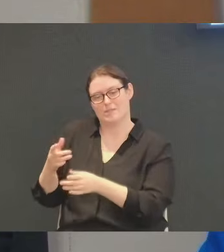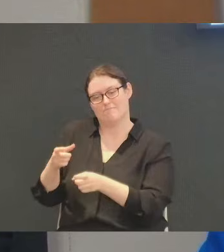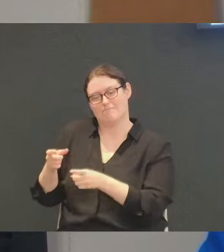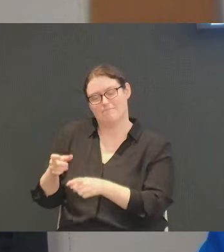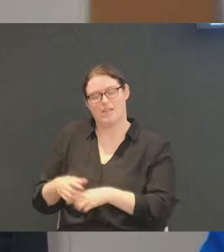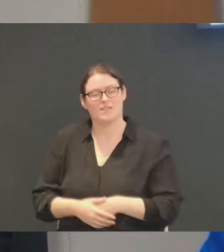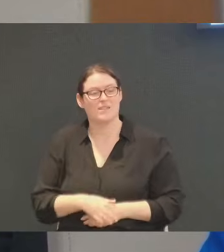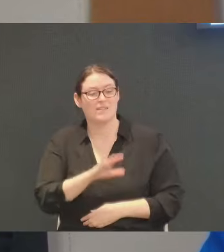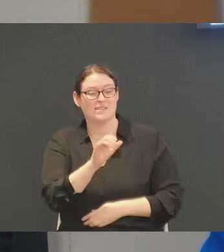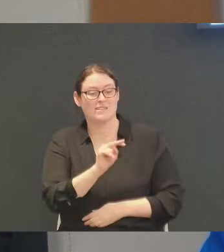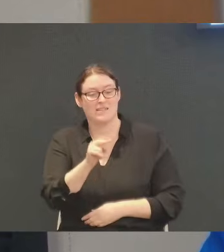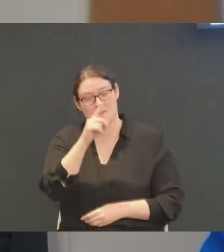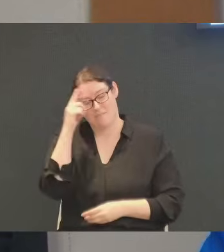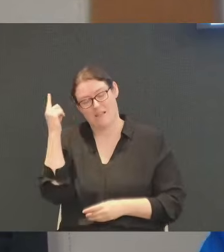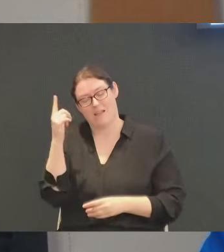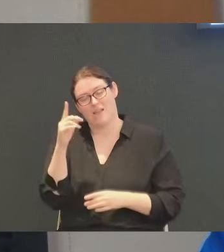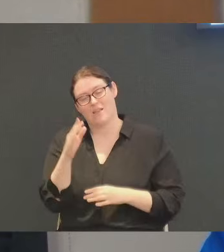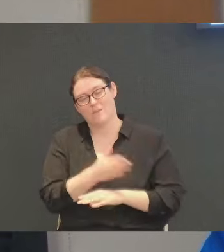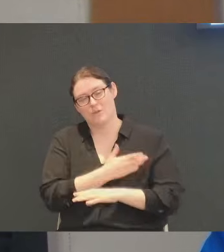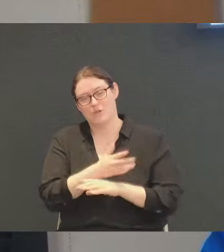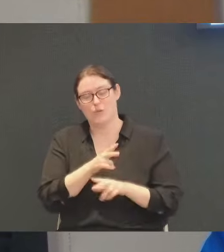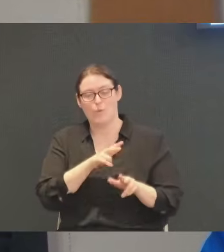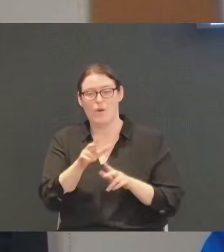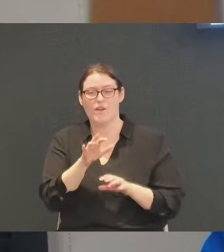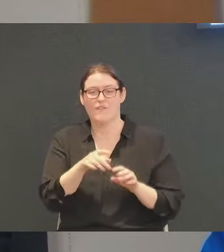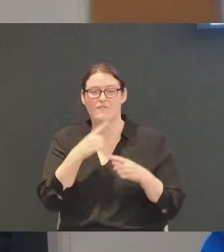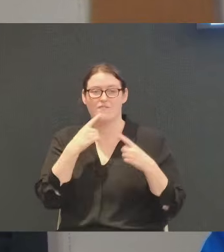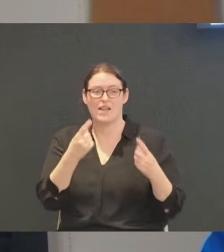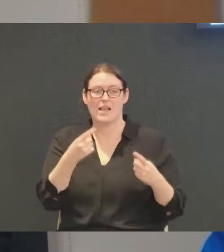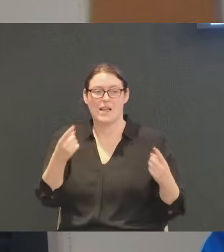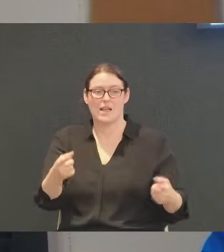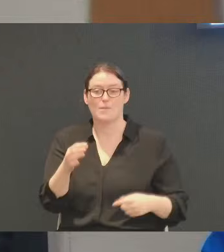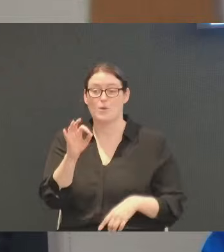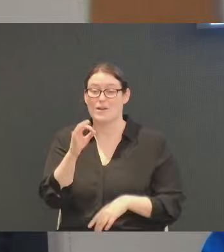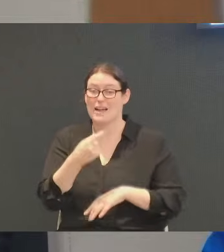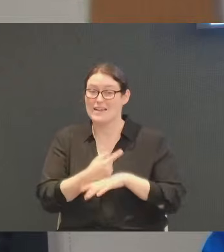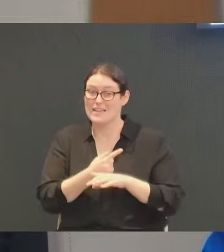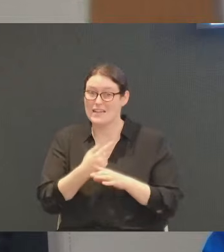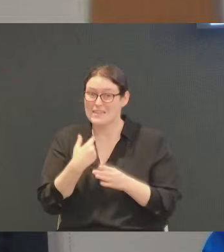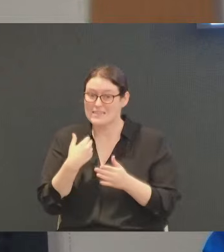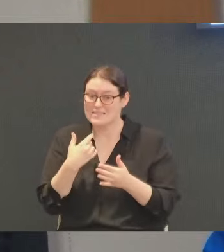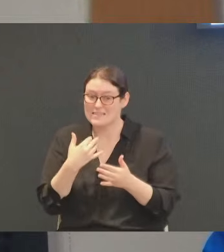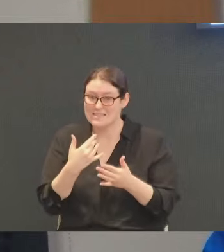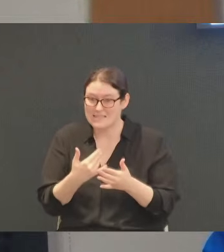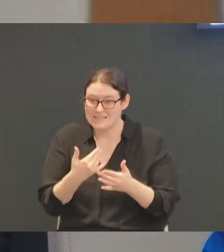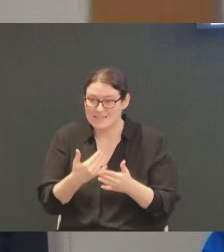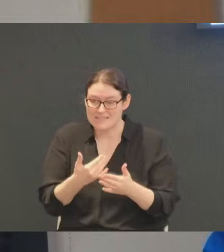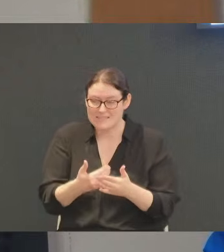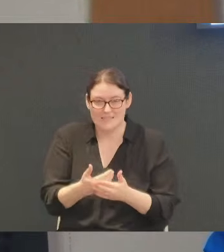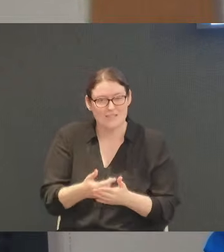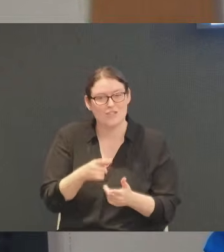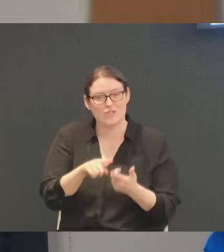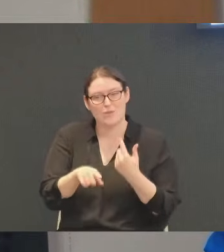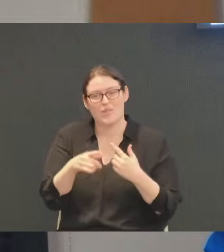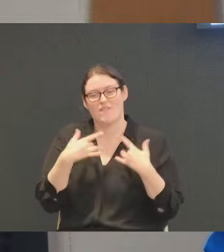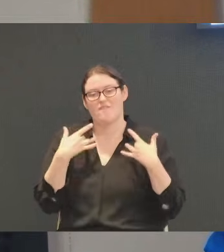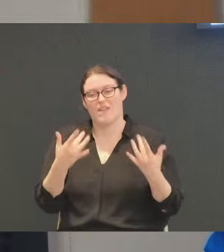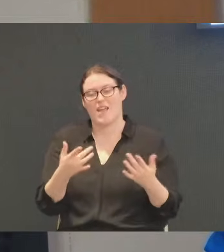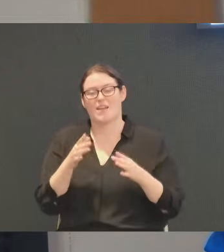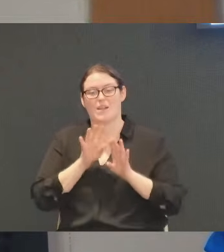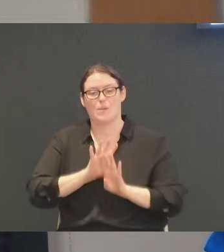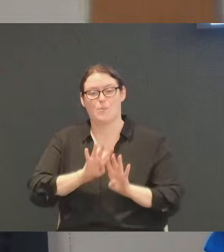Sis 90 Black Music Walk of Fame, we're nine days from the event. Um, and the Parade of Stars, this